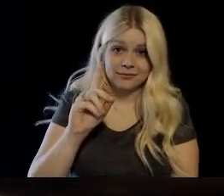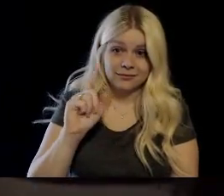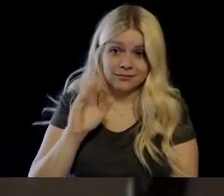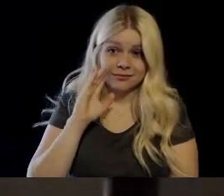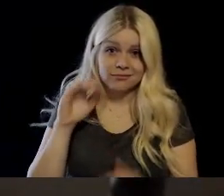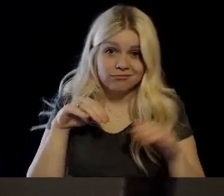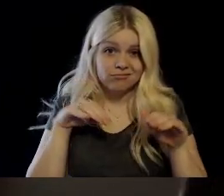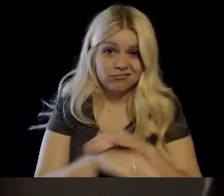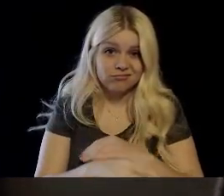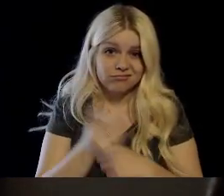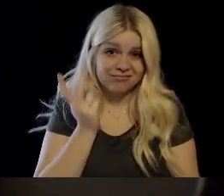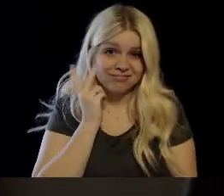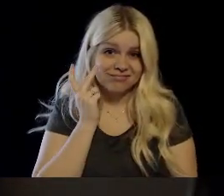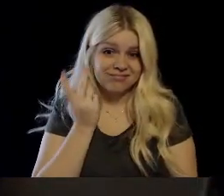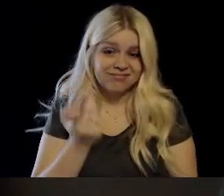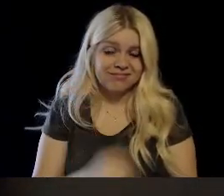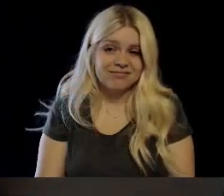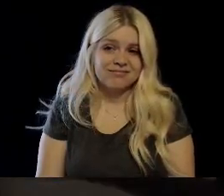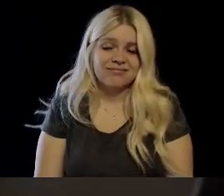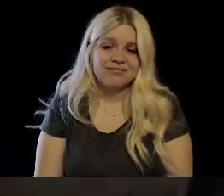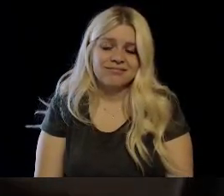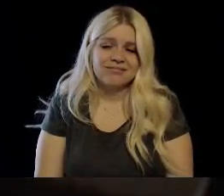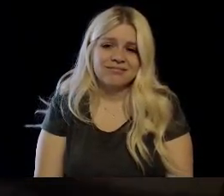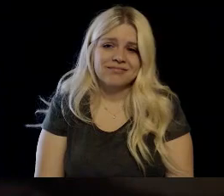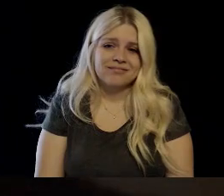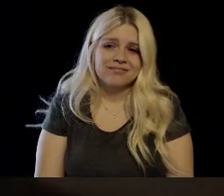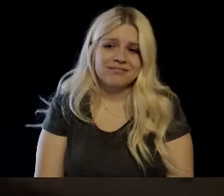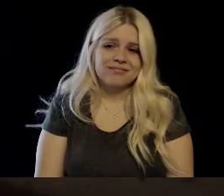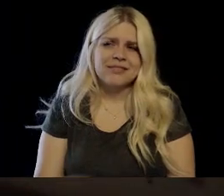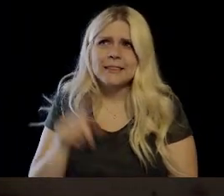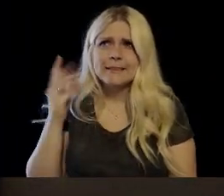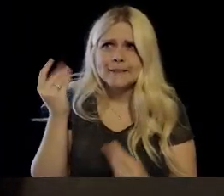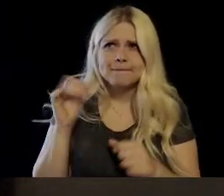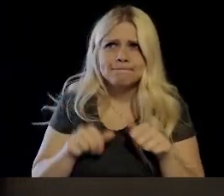Erica: He's thinking about it. You still got a good one in there.